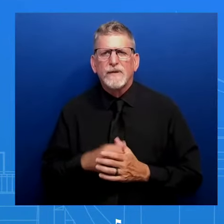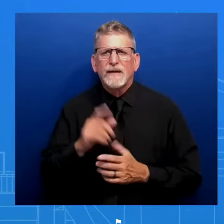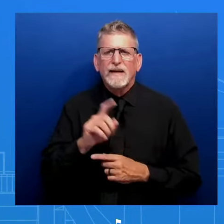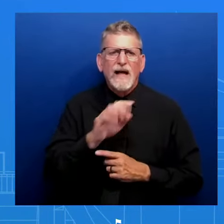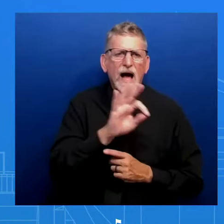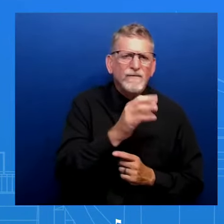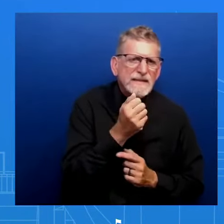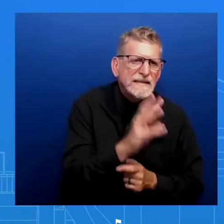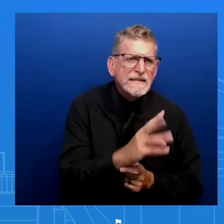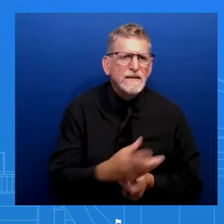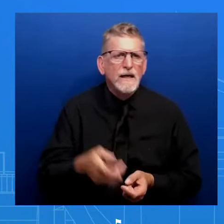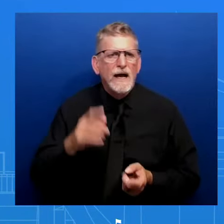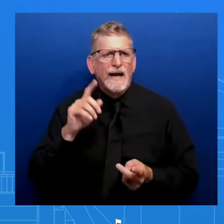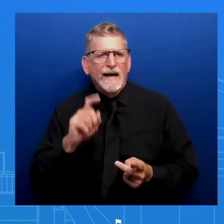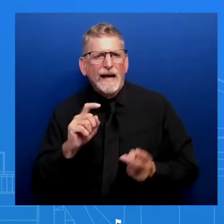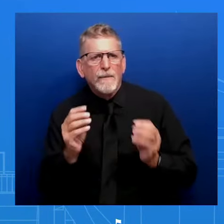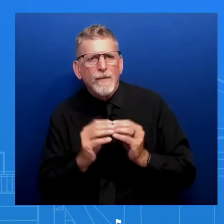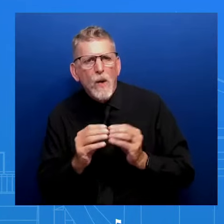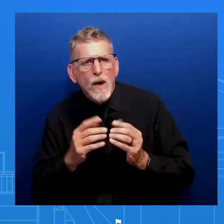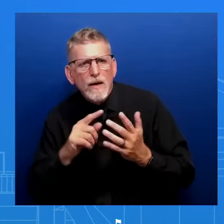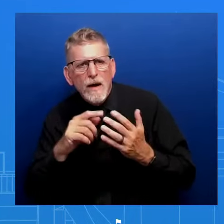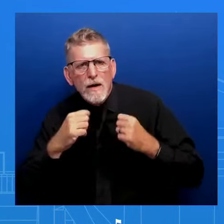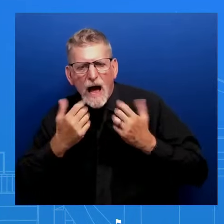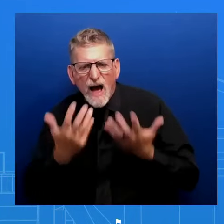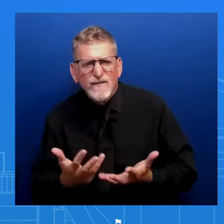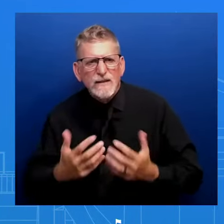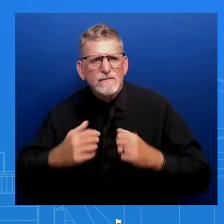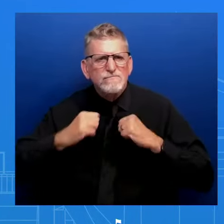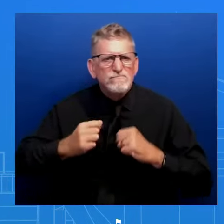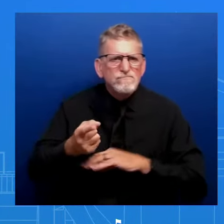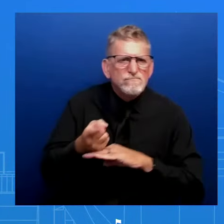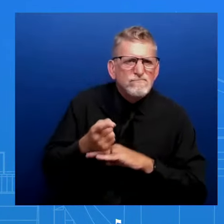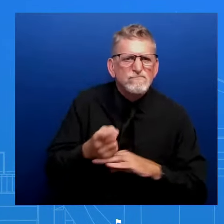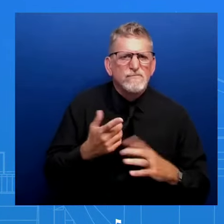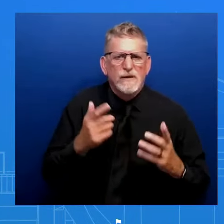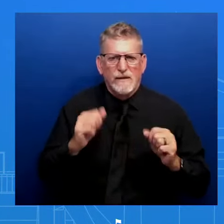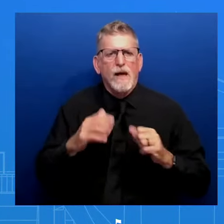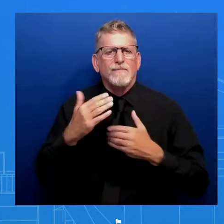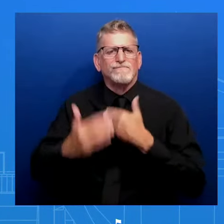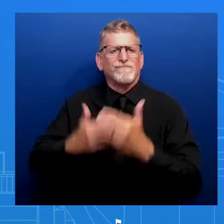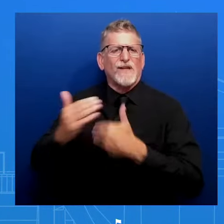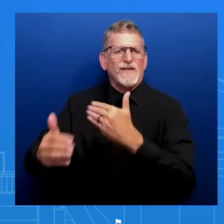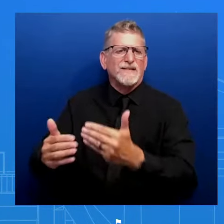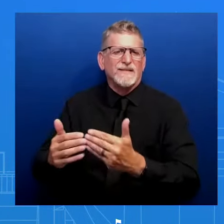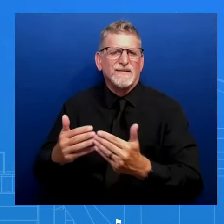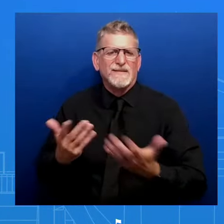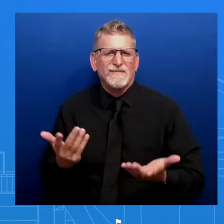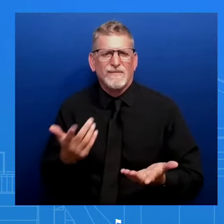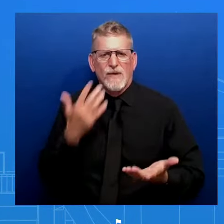especially because the defensive positions are so heavily mined and fortified.